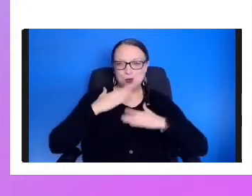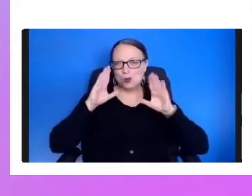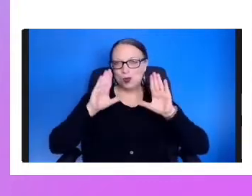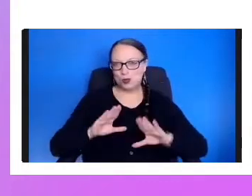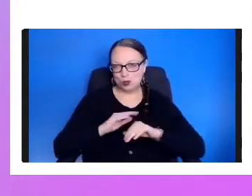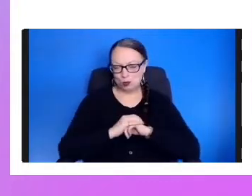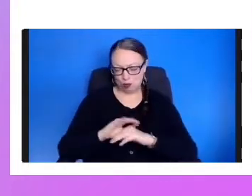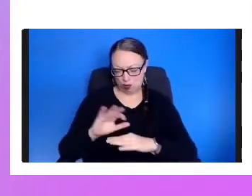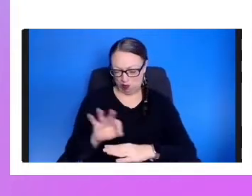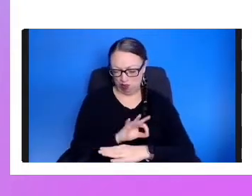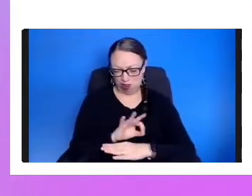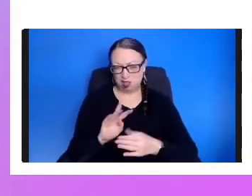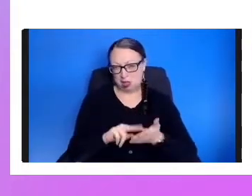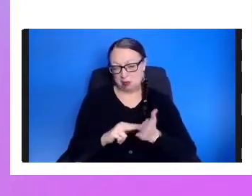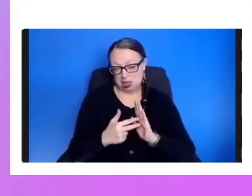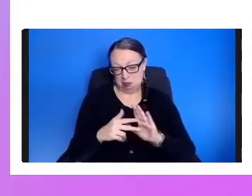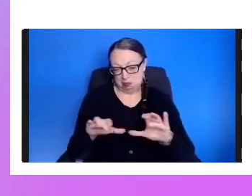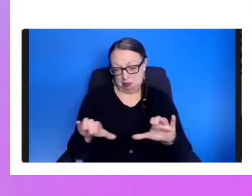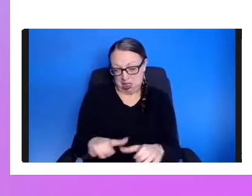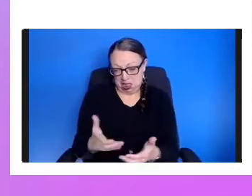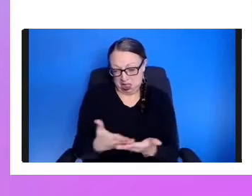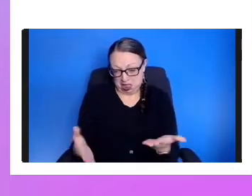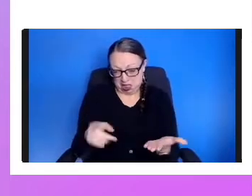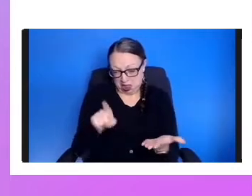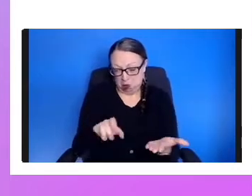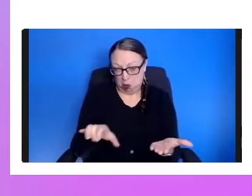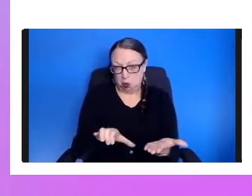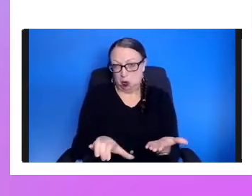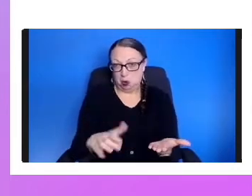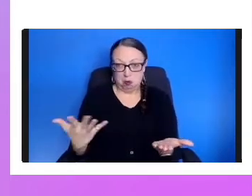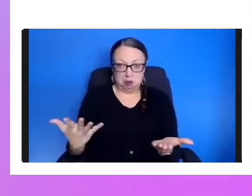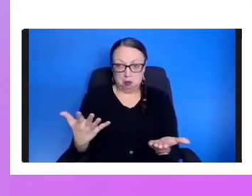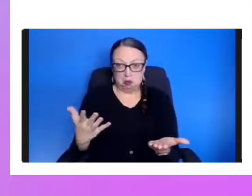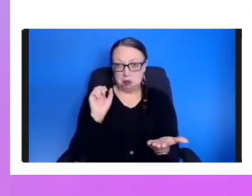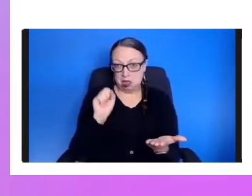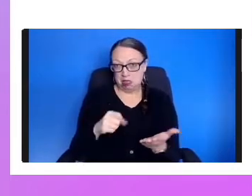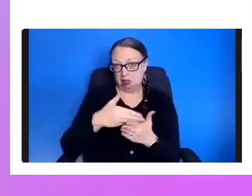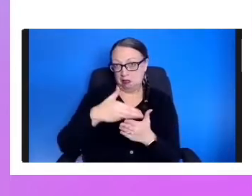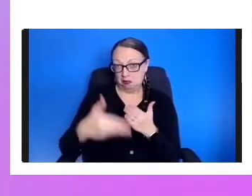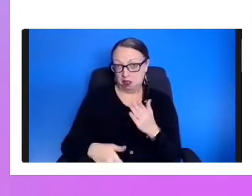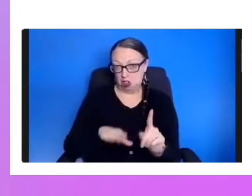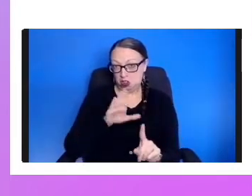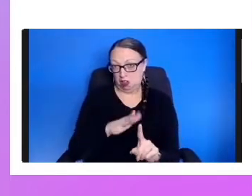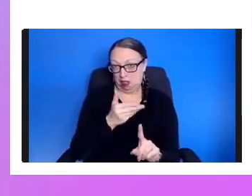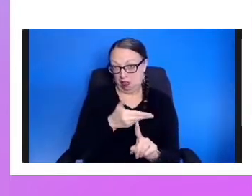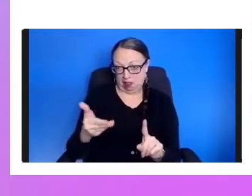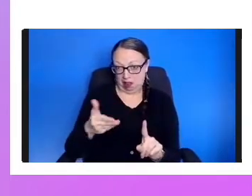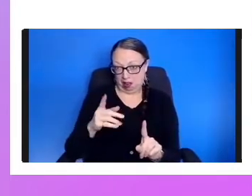that it just does what it's meant to do and that you can complete the task it was designed for. Reliability is that it does